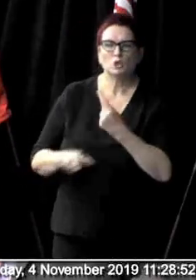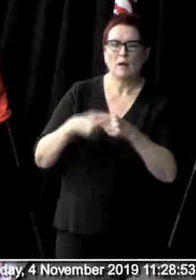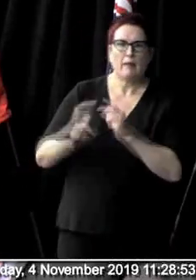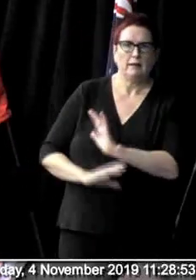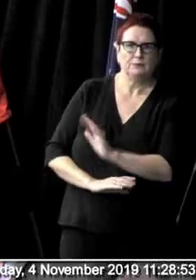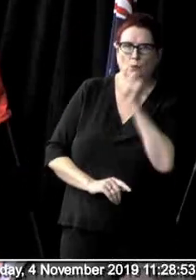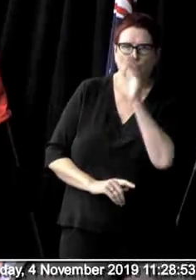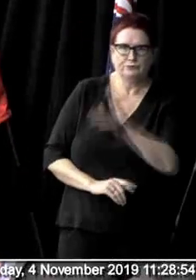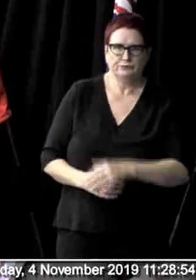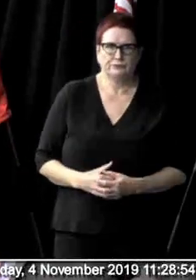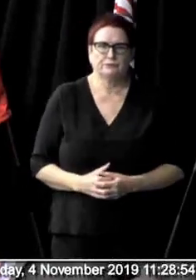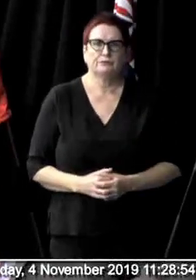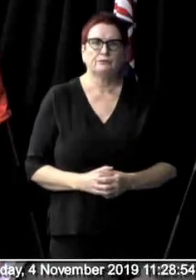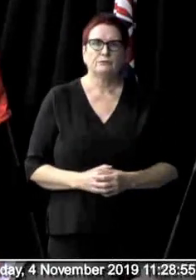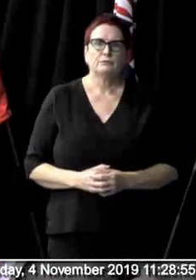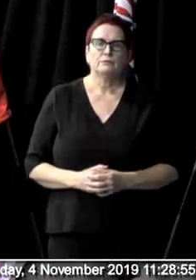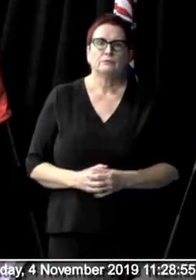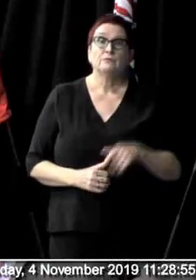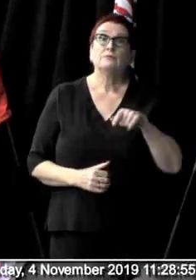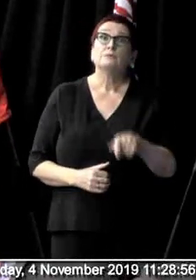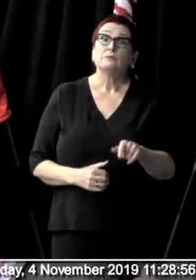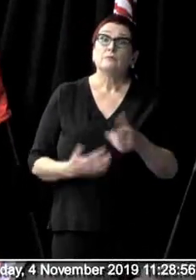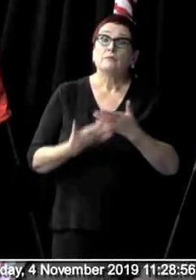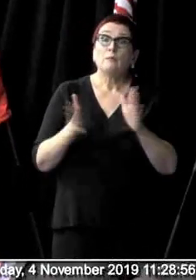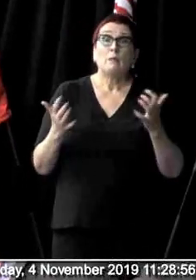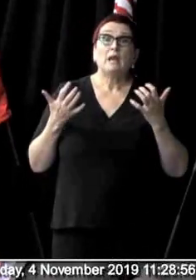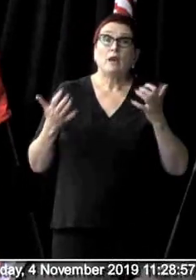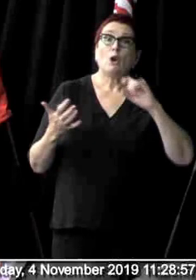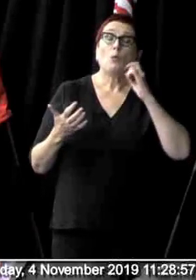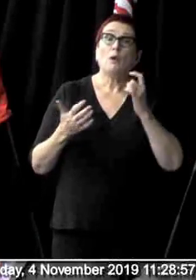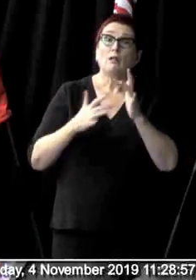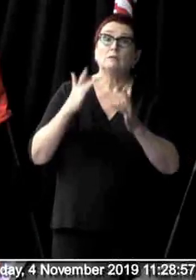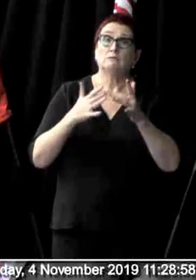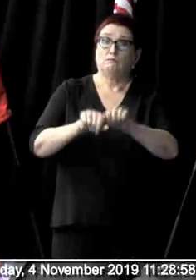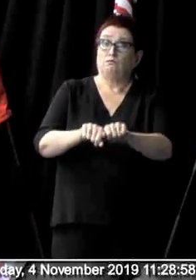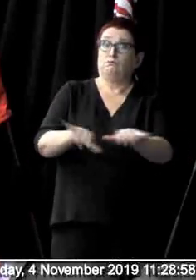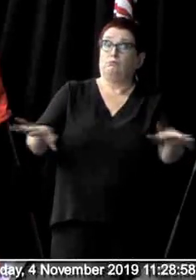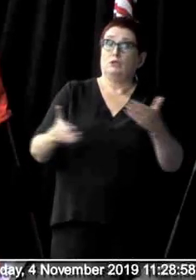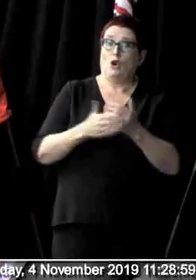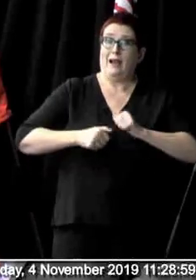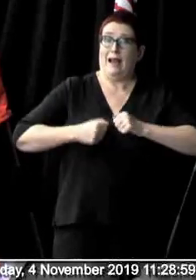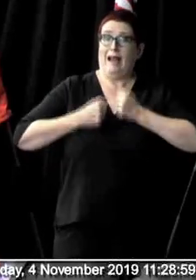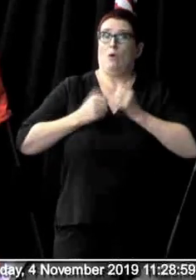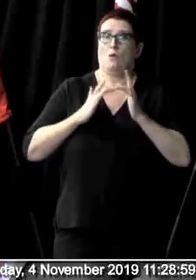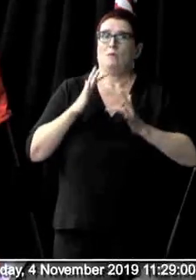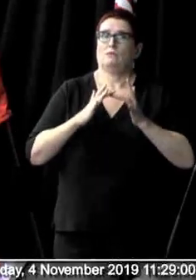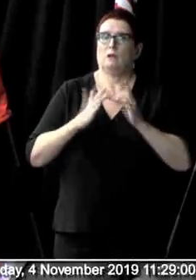These public hearings will be live web streamed on the Commission website.